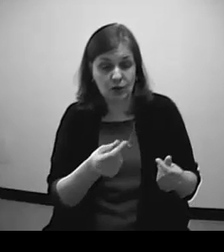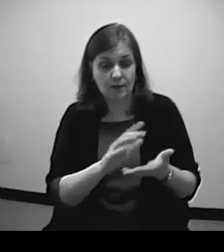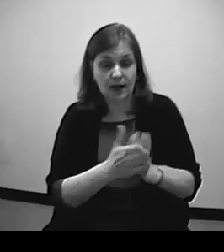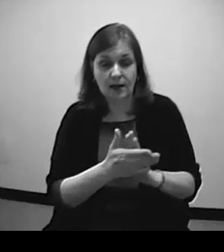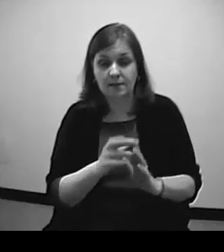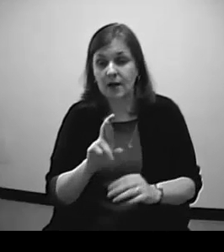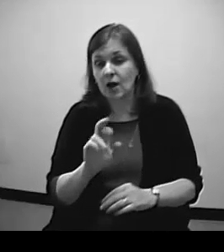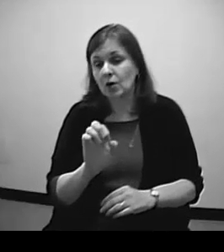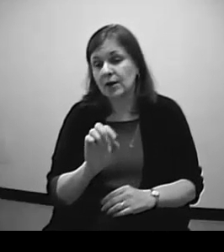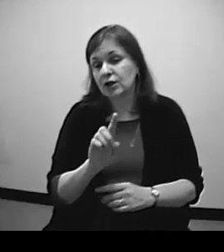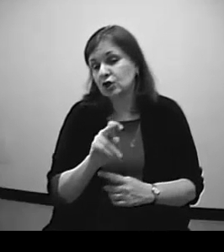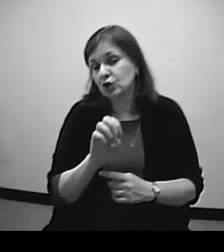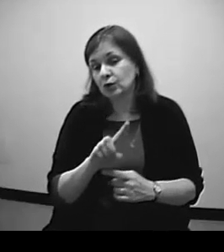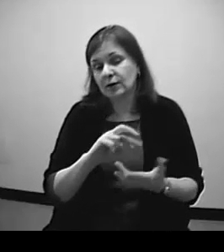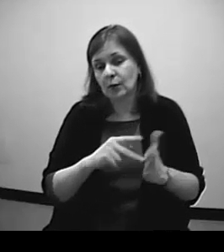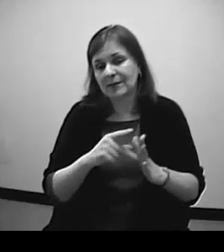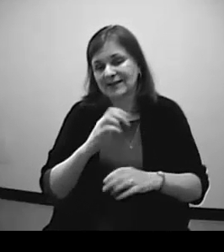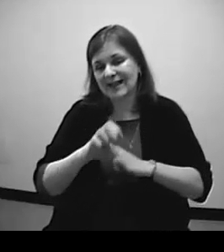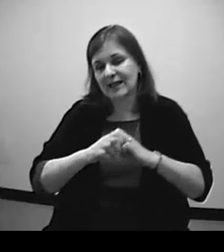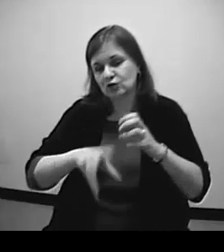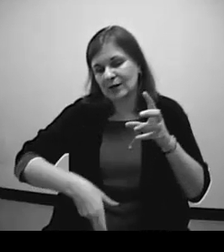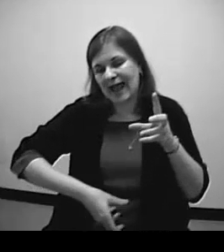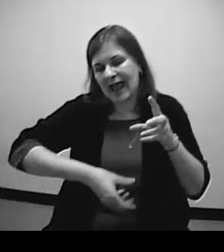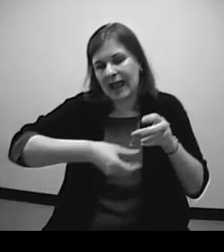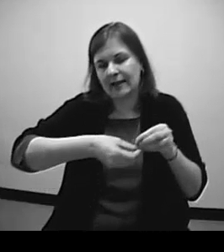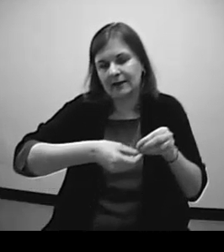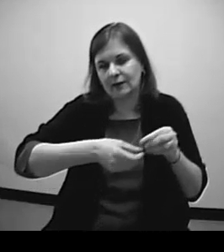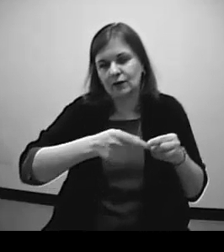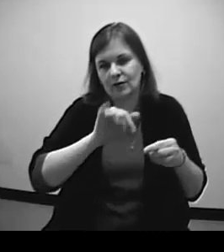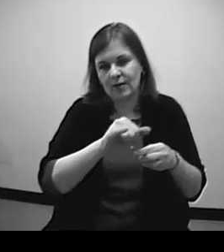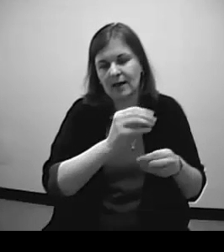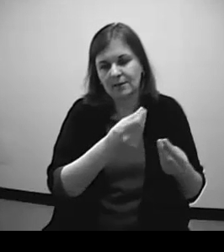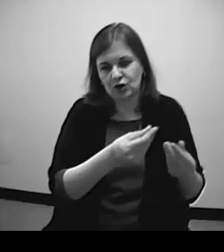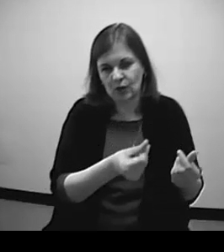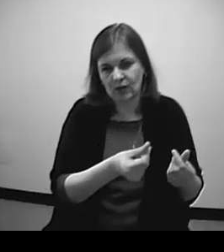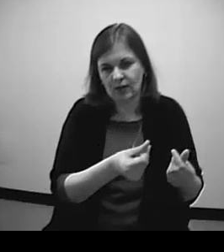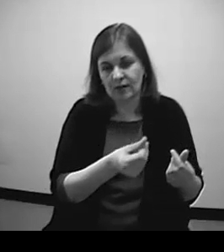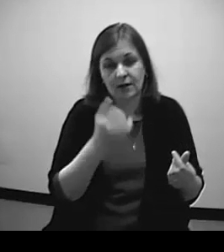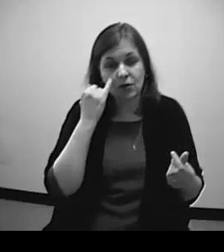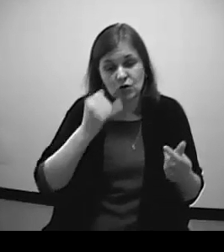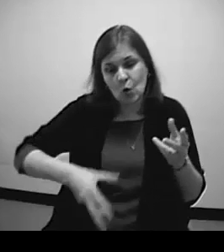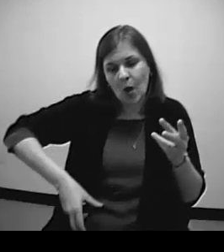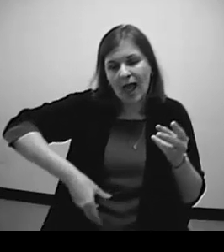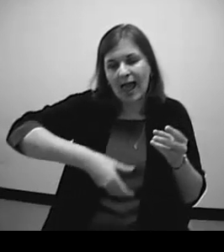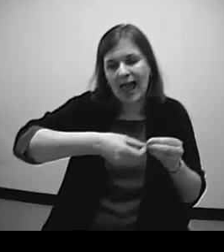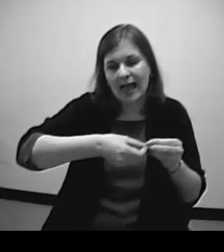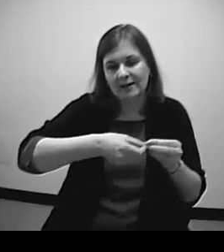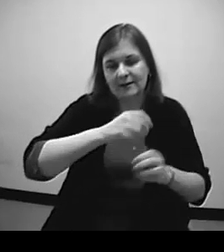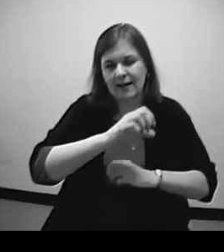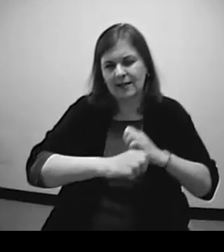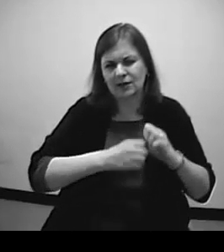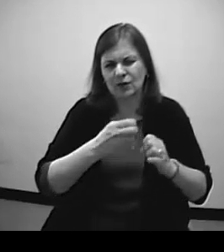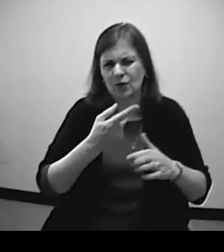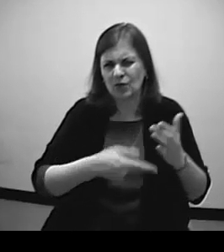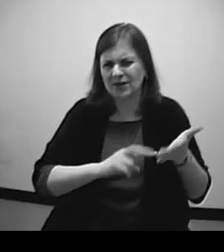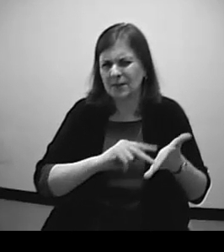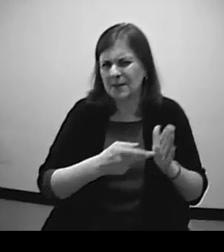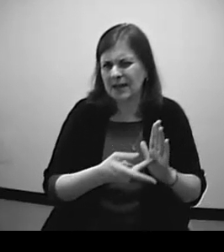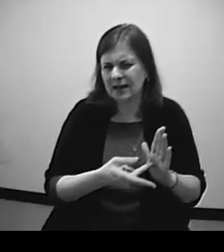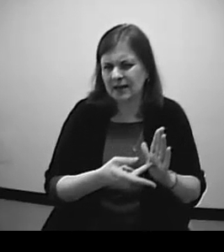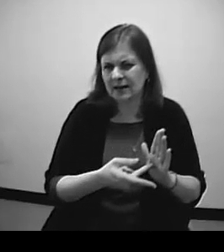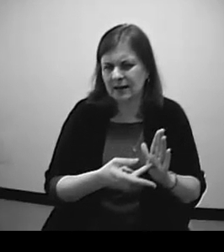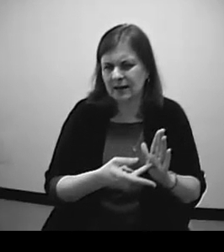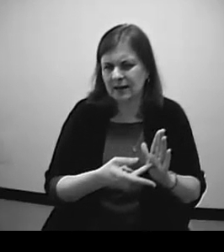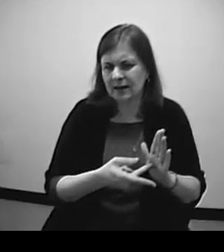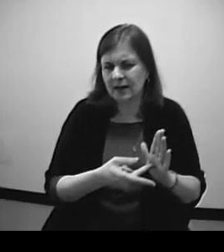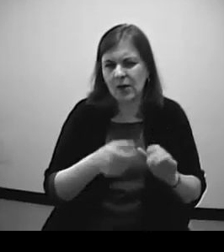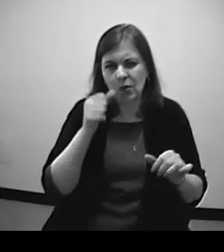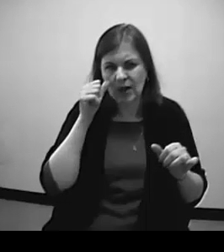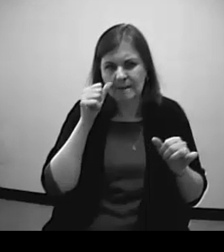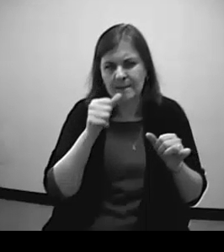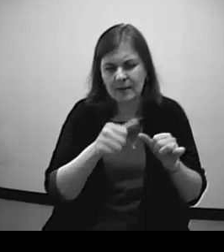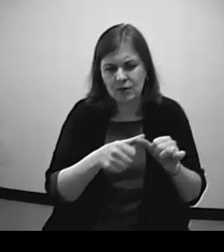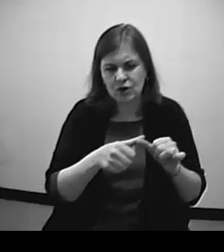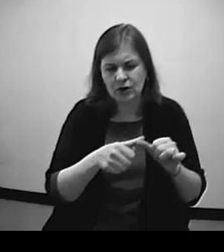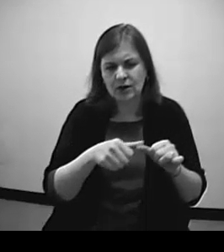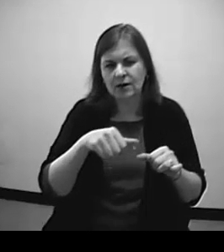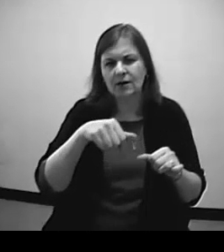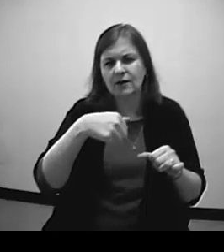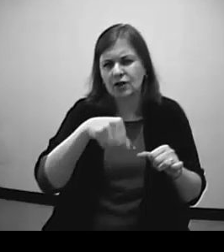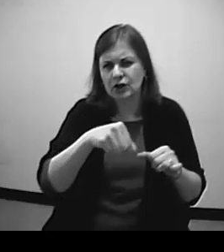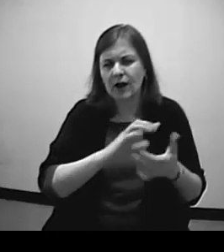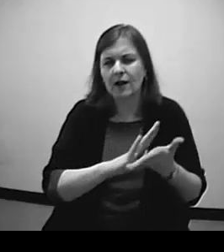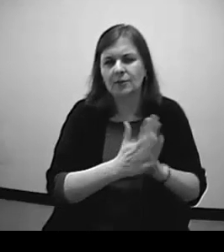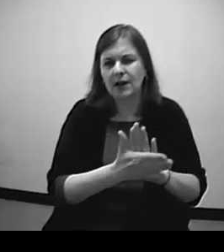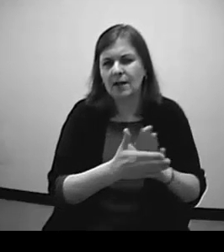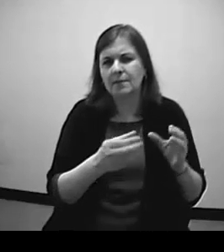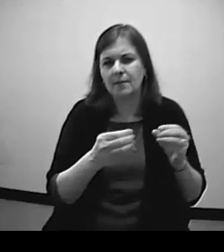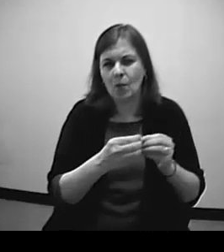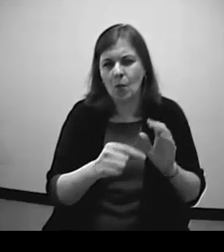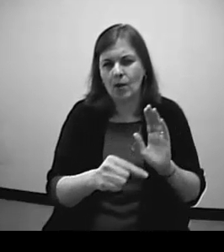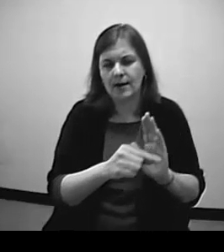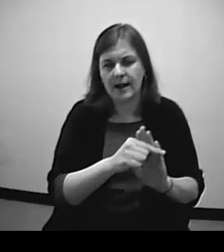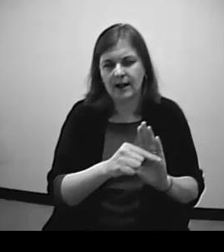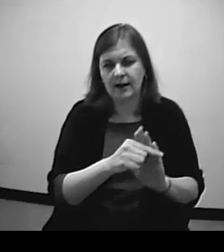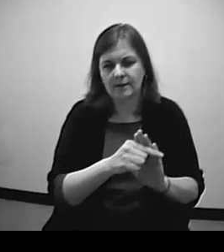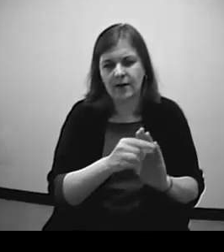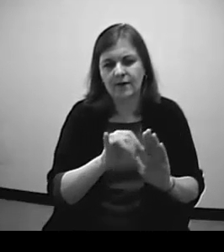it adds electrons so what does reduction actually mean if we're adding electrons remember we're actually decreasing the